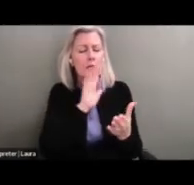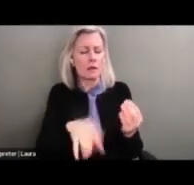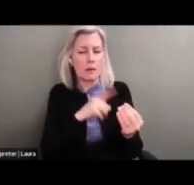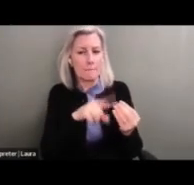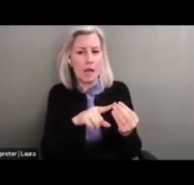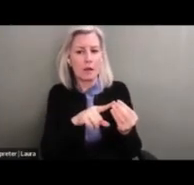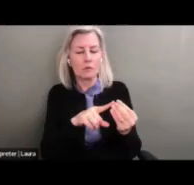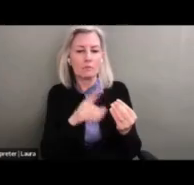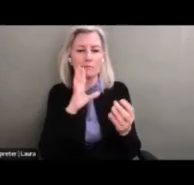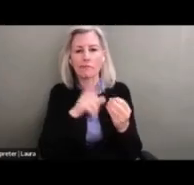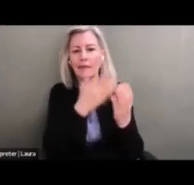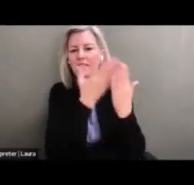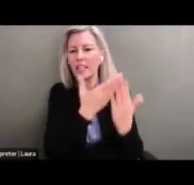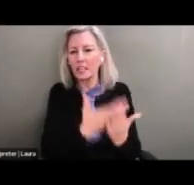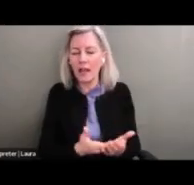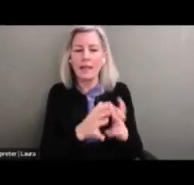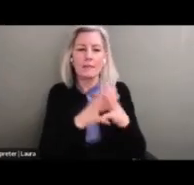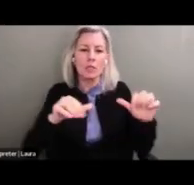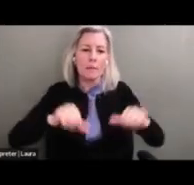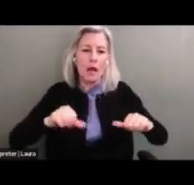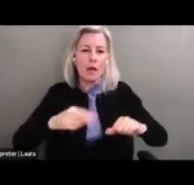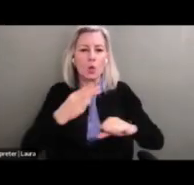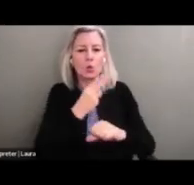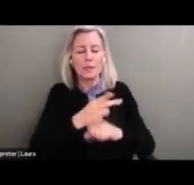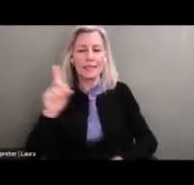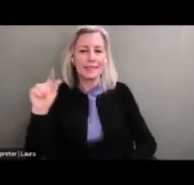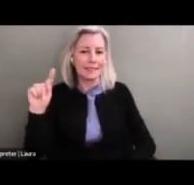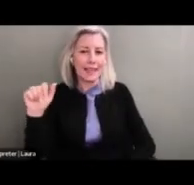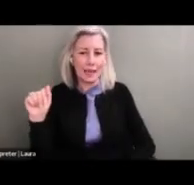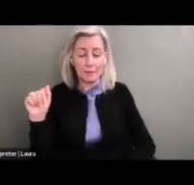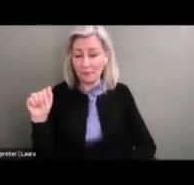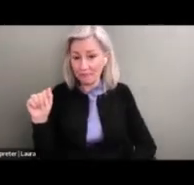within what other limits CMS says.